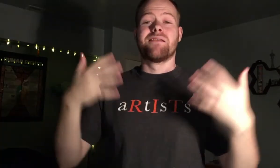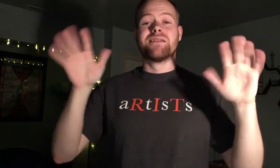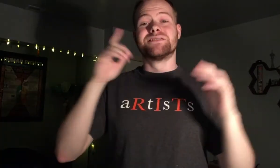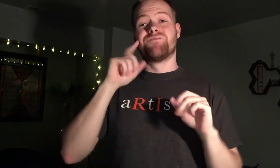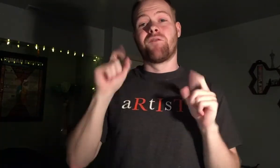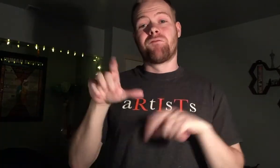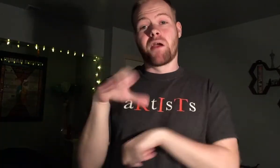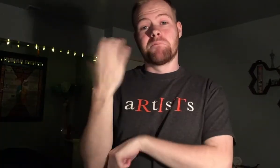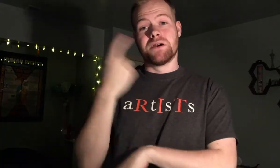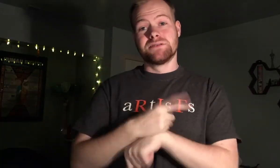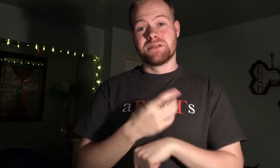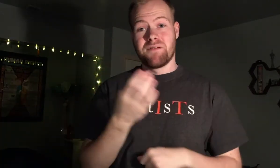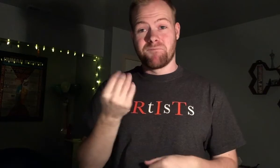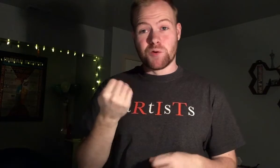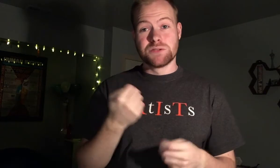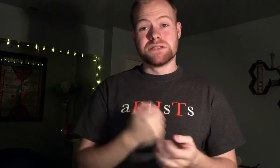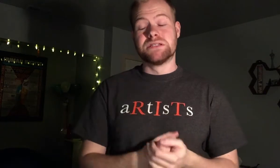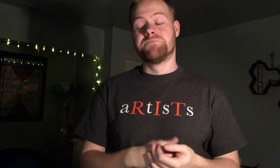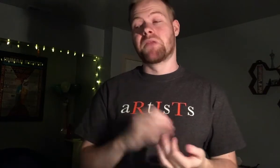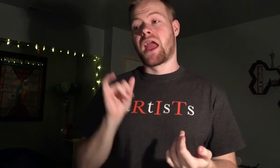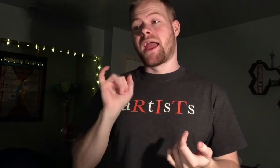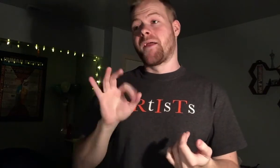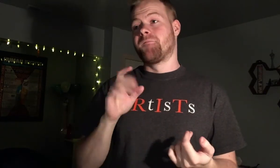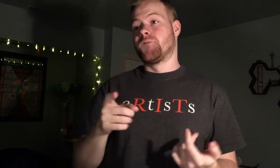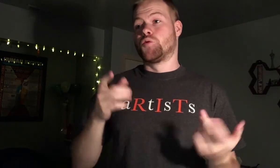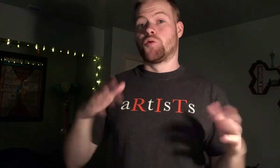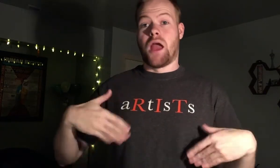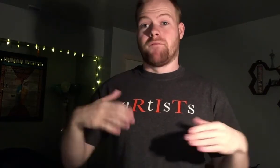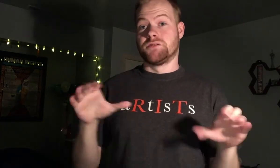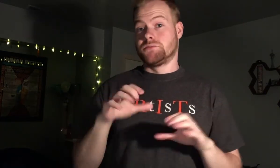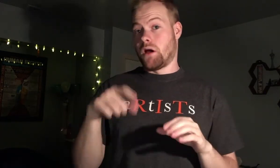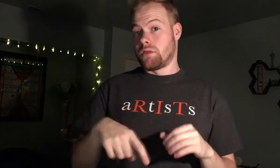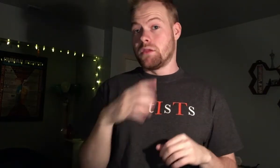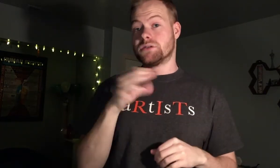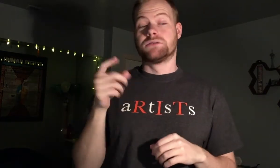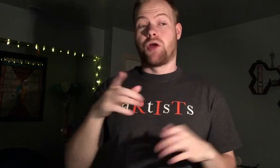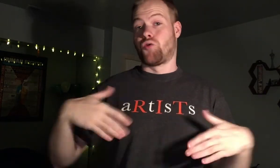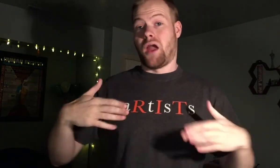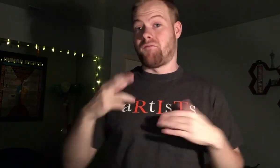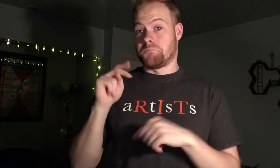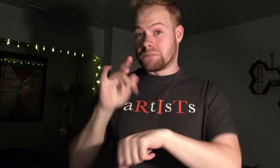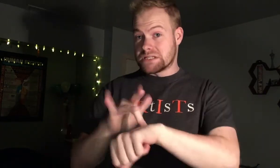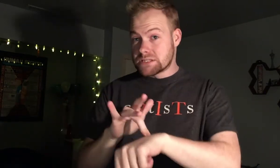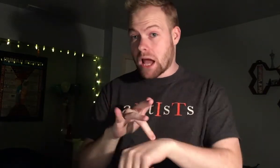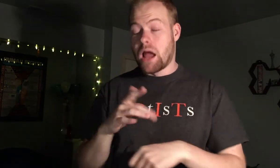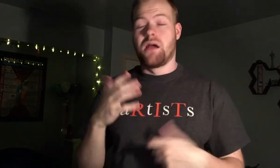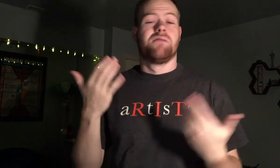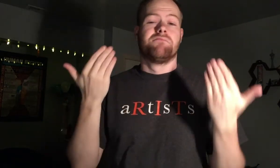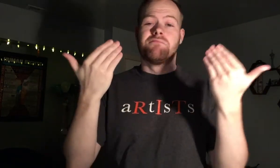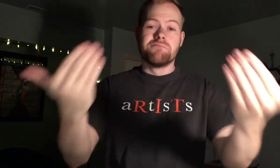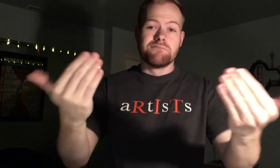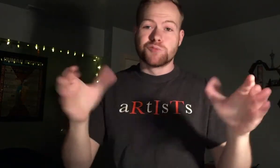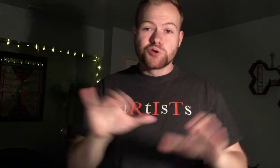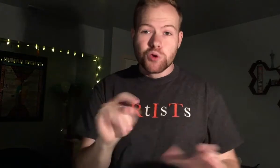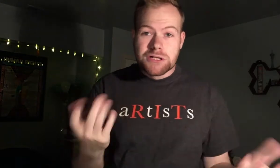That’s it for Vlogmas day 14. If you haven’t done this, and you haven’t been tagged, go ahead, do it.